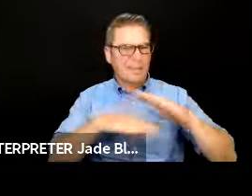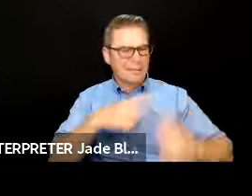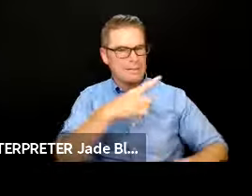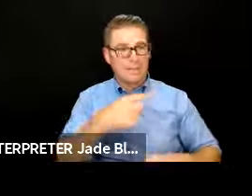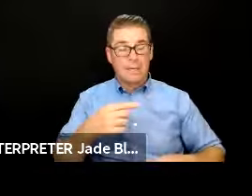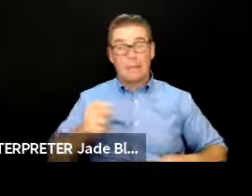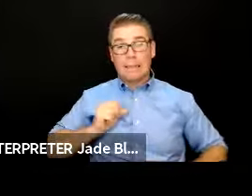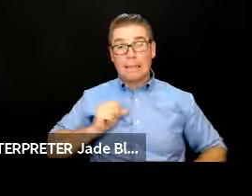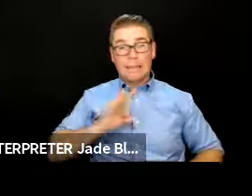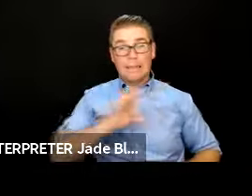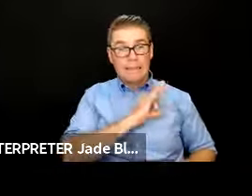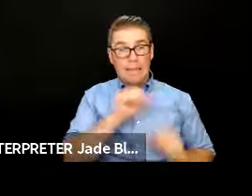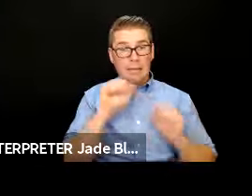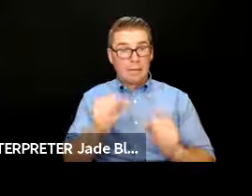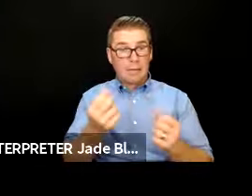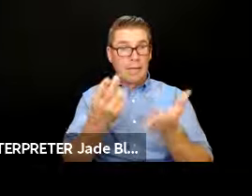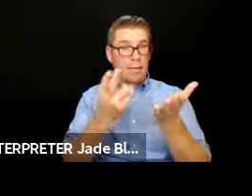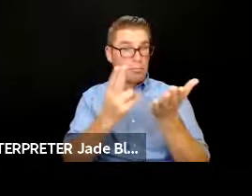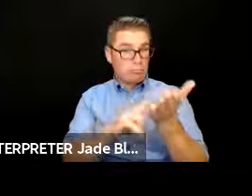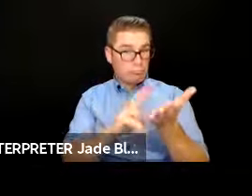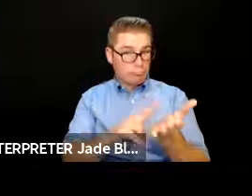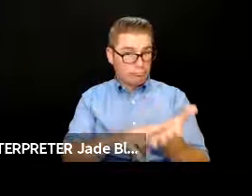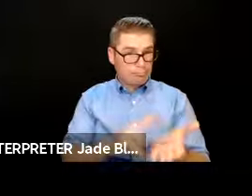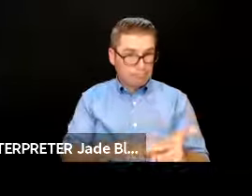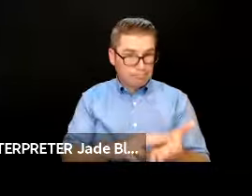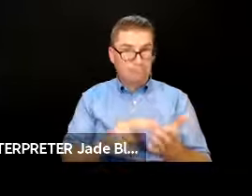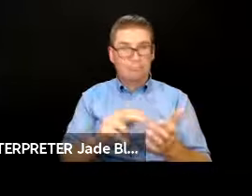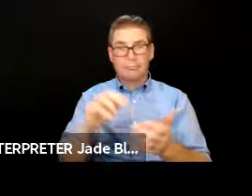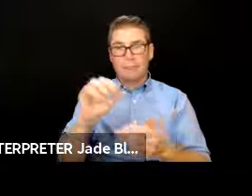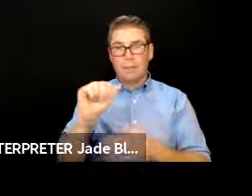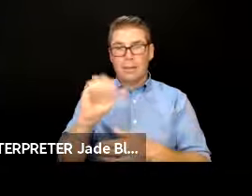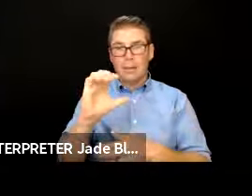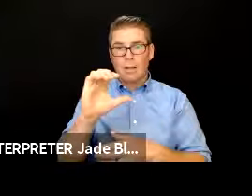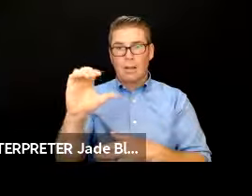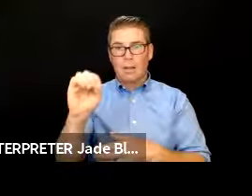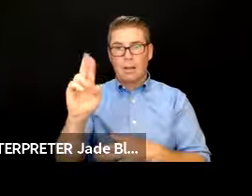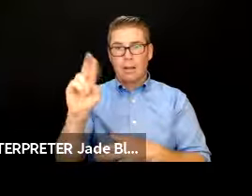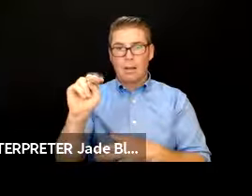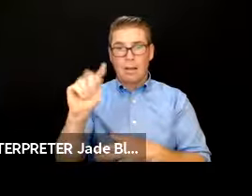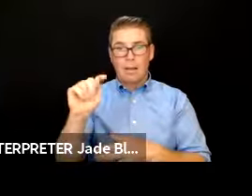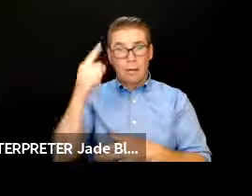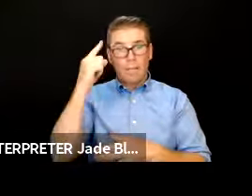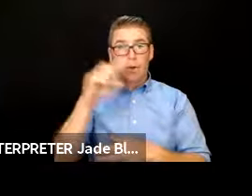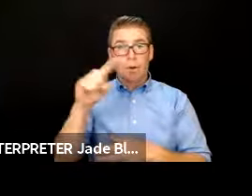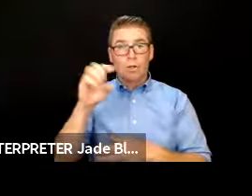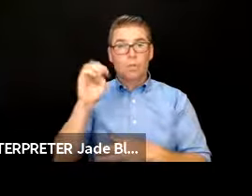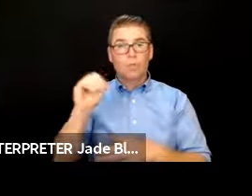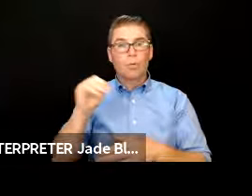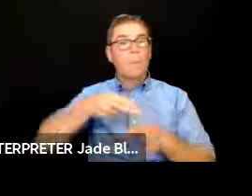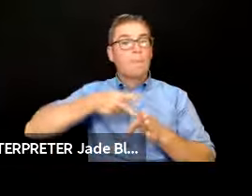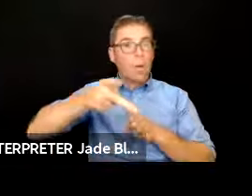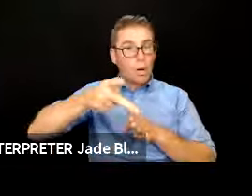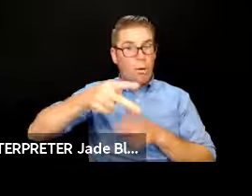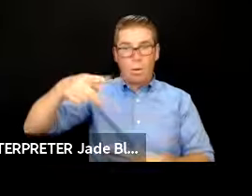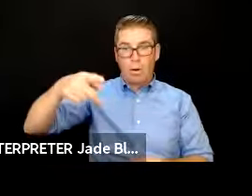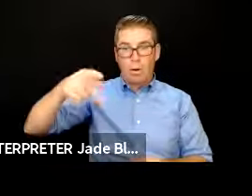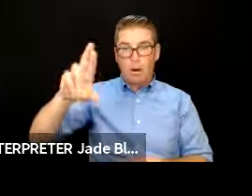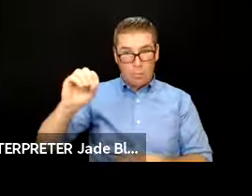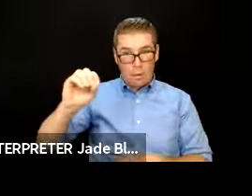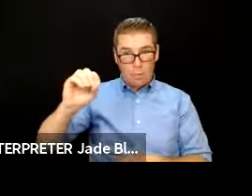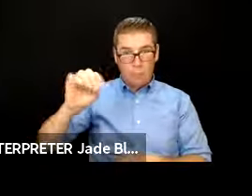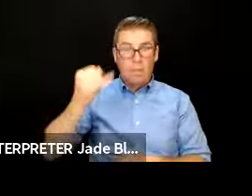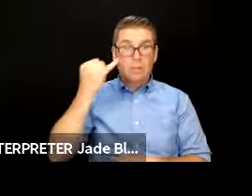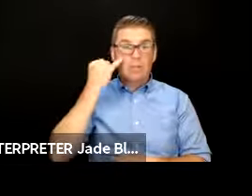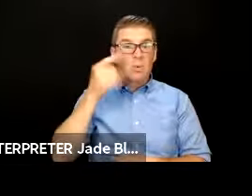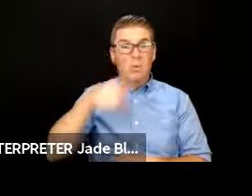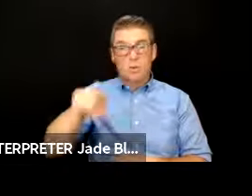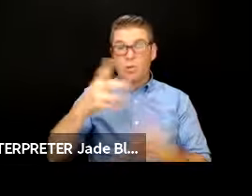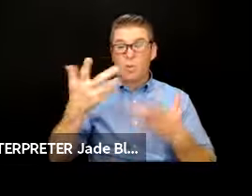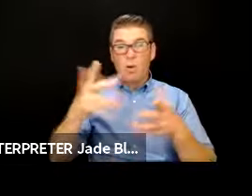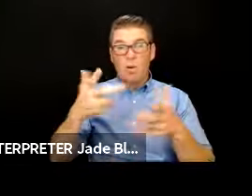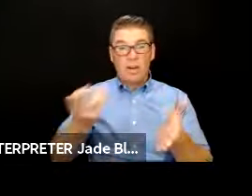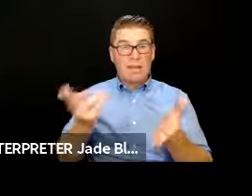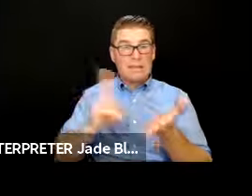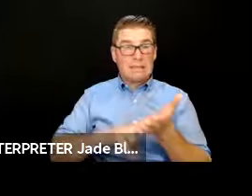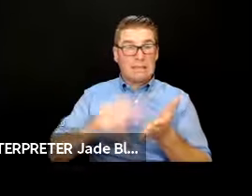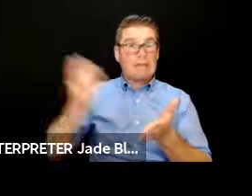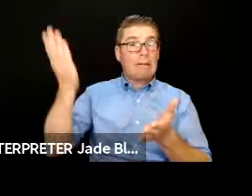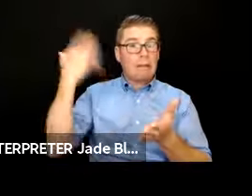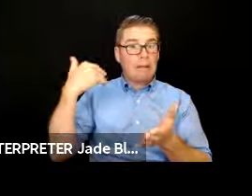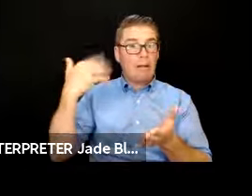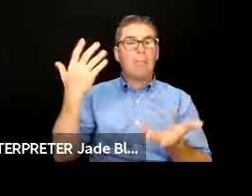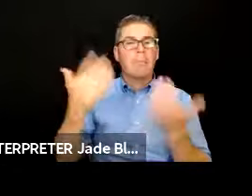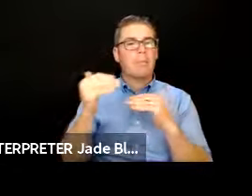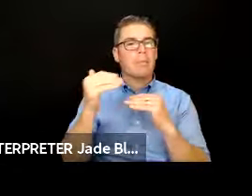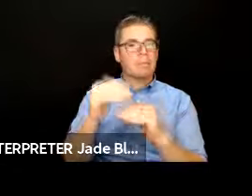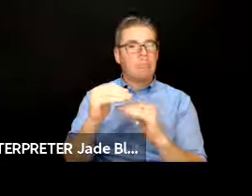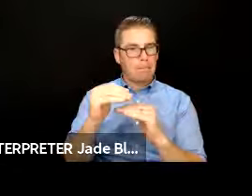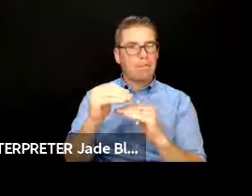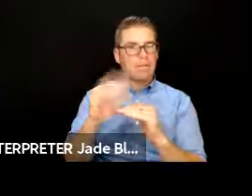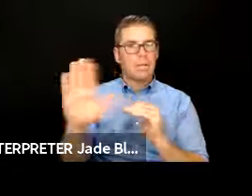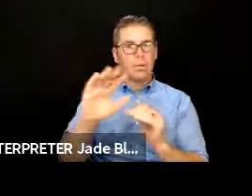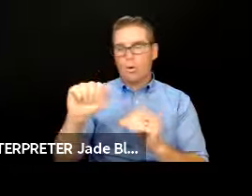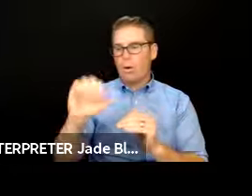I saw a couple of people didn't have their thumbs raised so I just want to quickly go over this part of it too as well